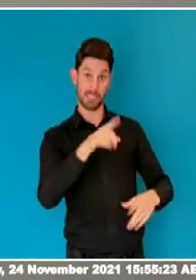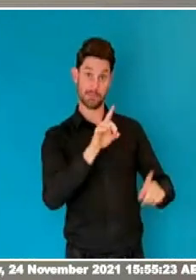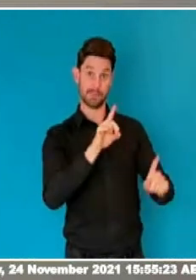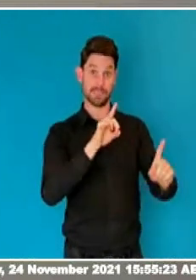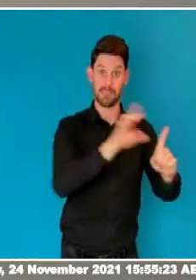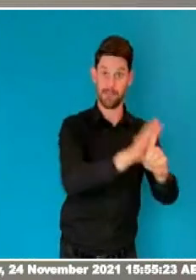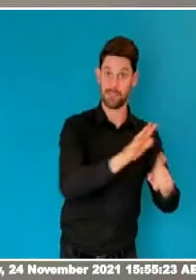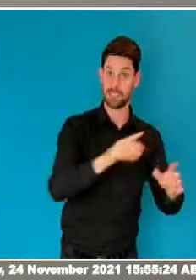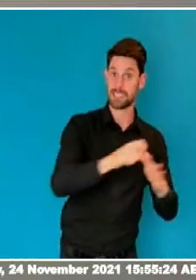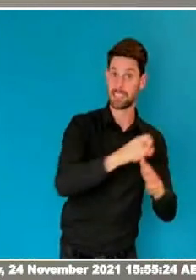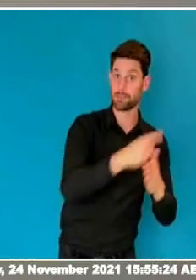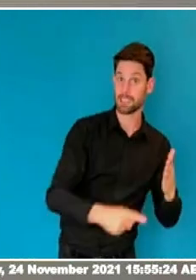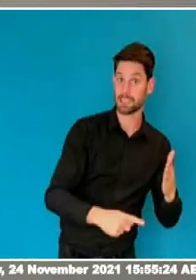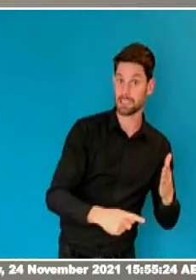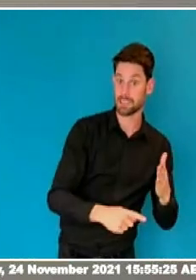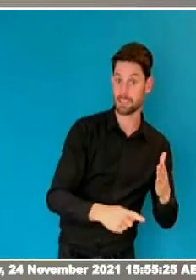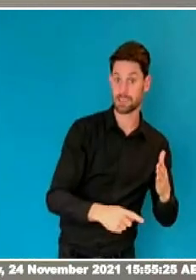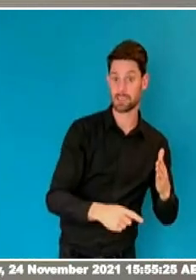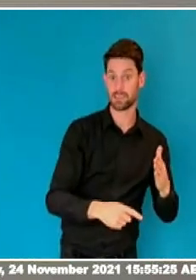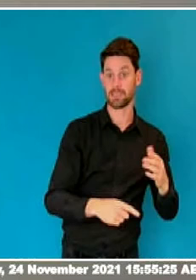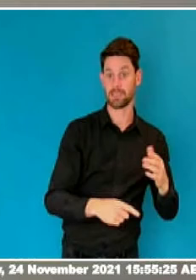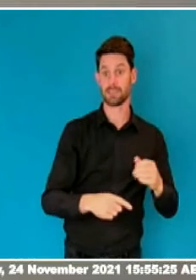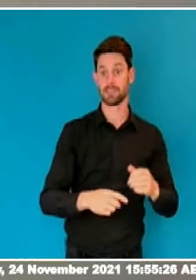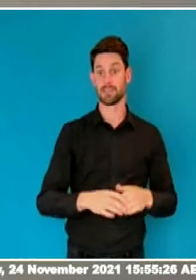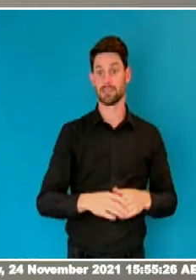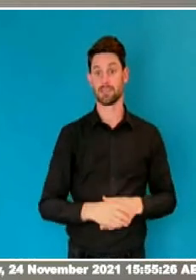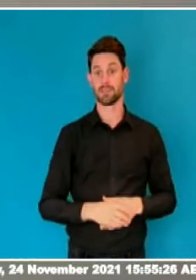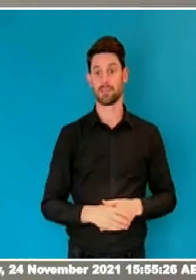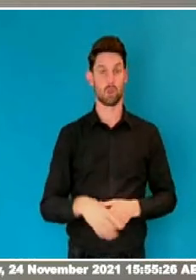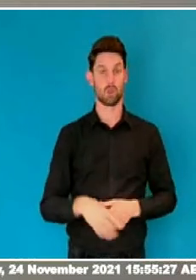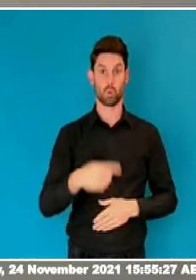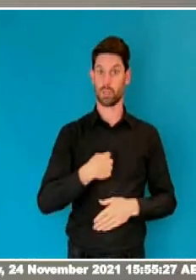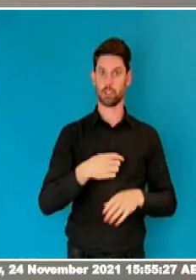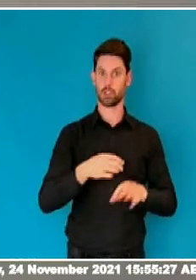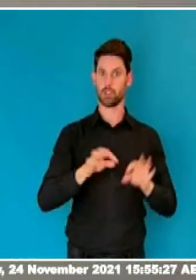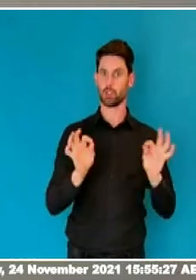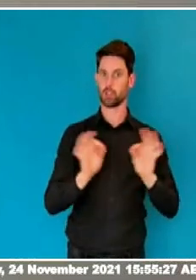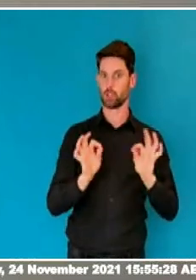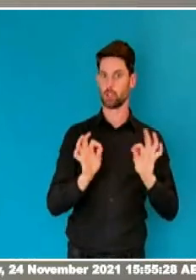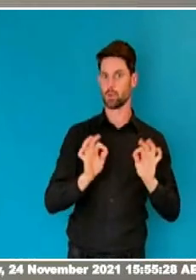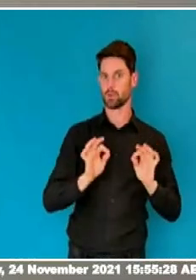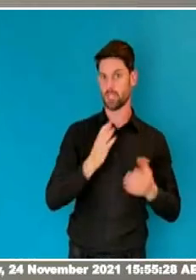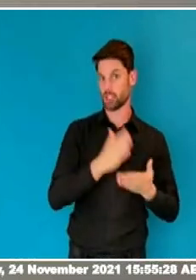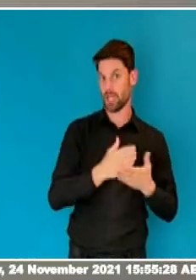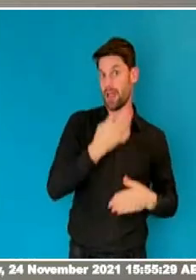And in fact I just confirmed this earlier today, we do not record or even ask that in